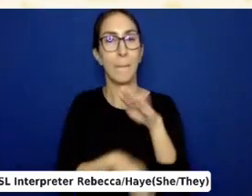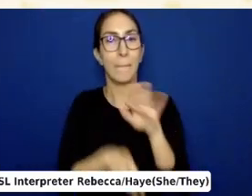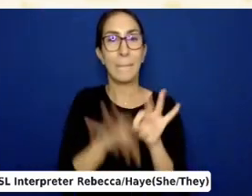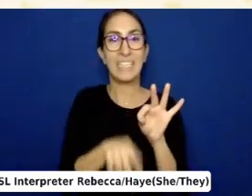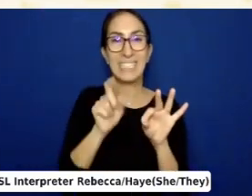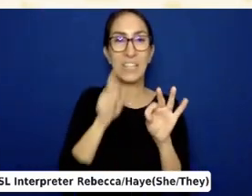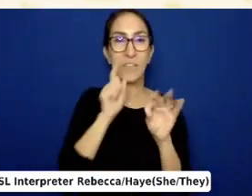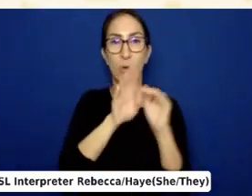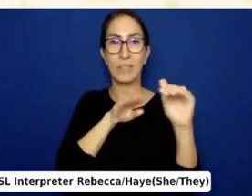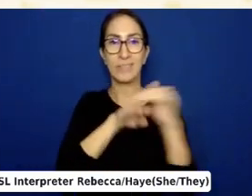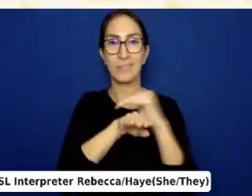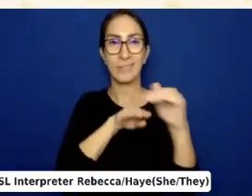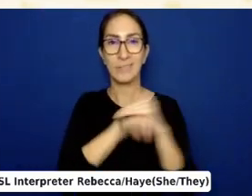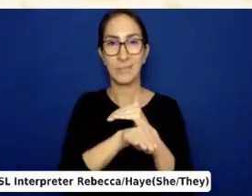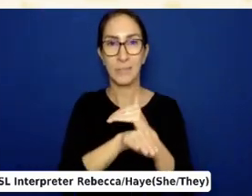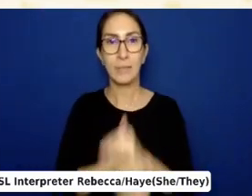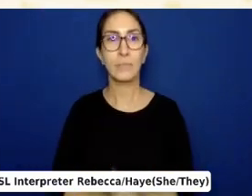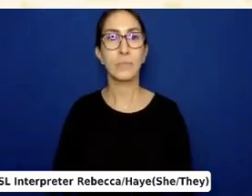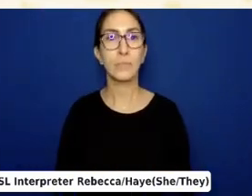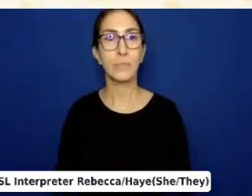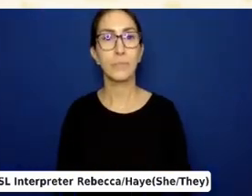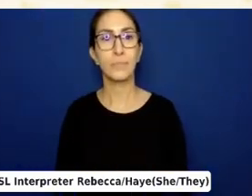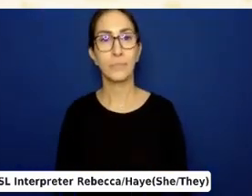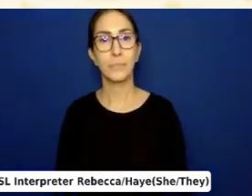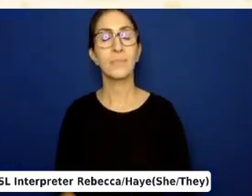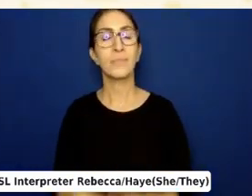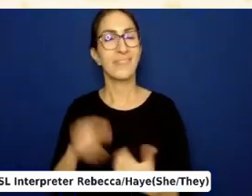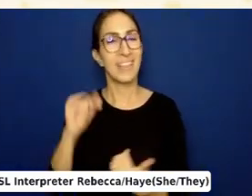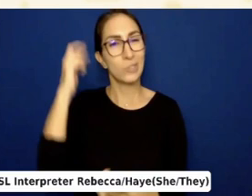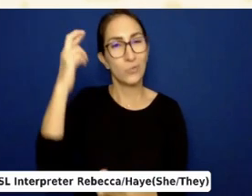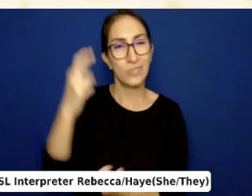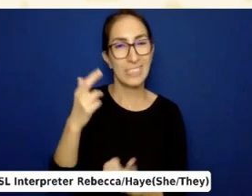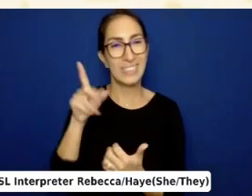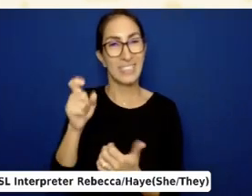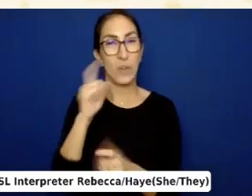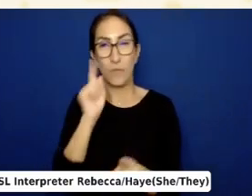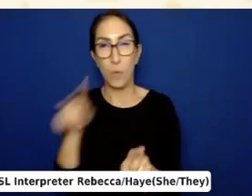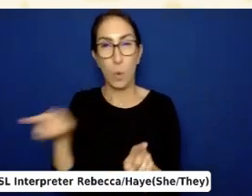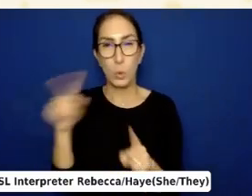which is why it's necessary for you to consider multiple scenarios.